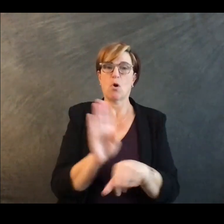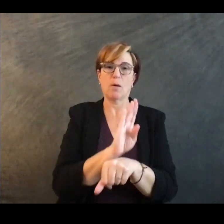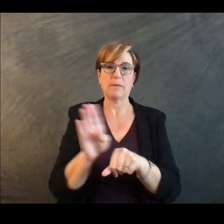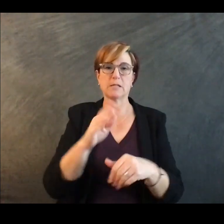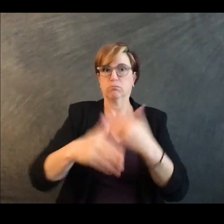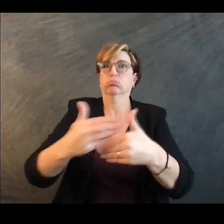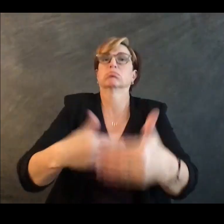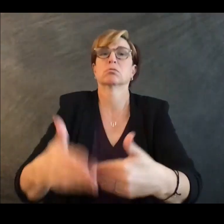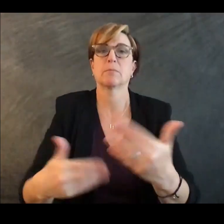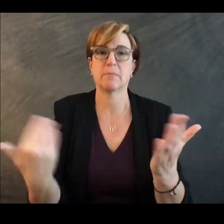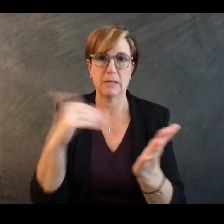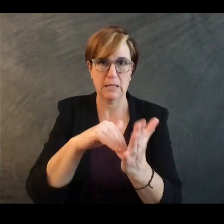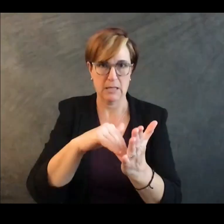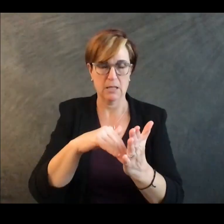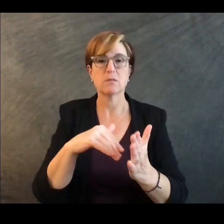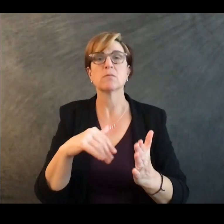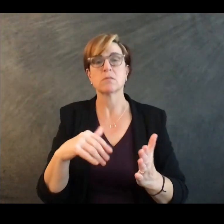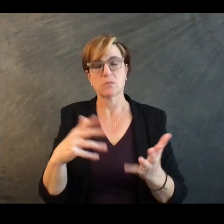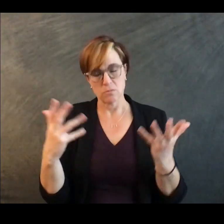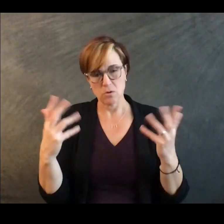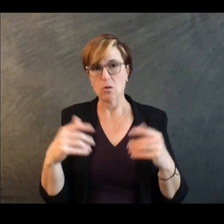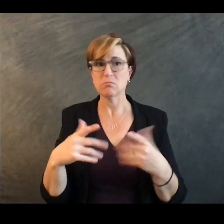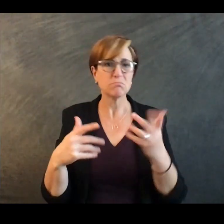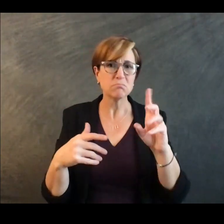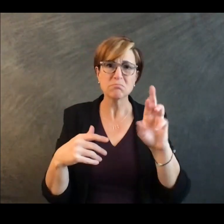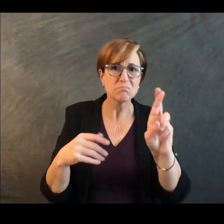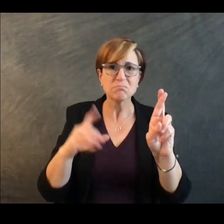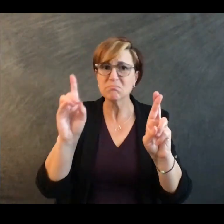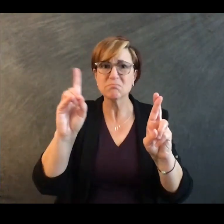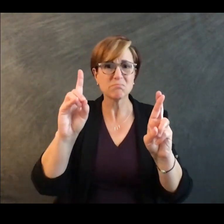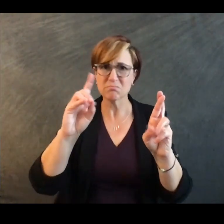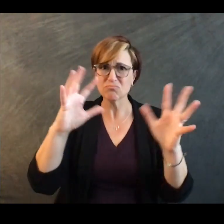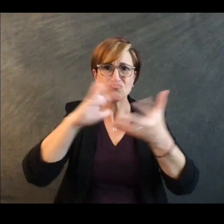a lot of people want to do it and the the plan is amazing you know they're